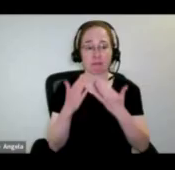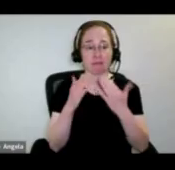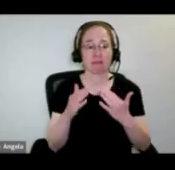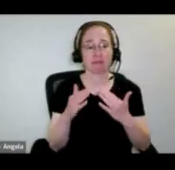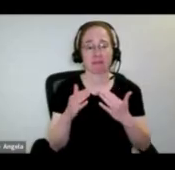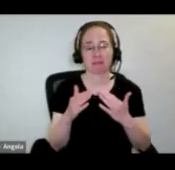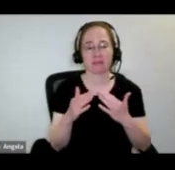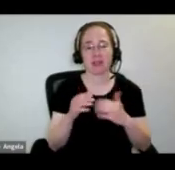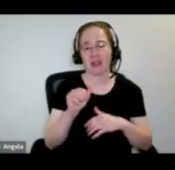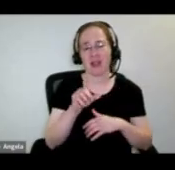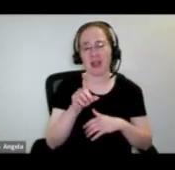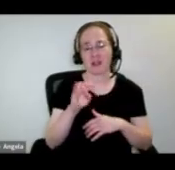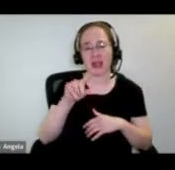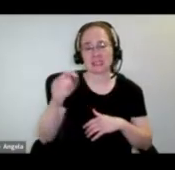David Watkins: Thanks so much, Laura.